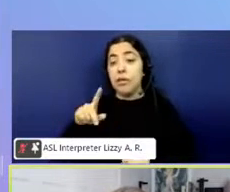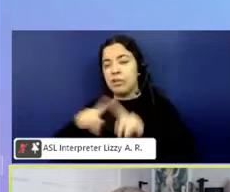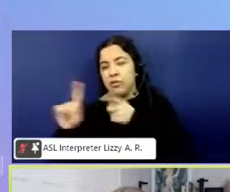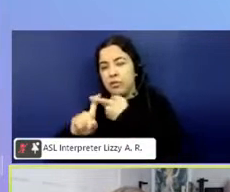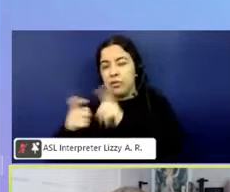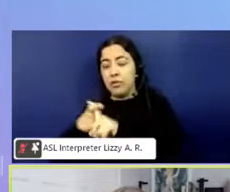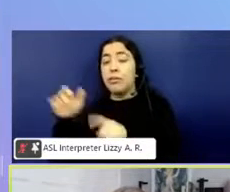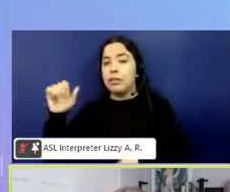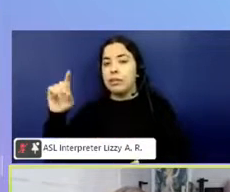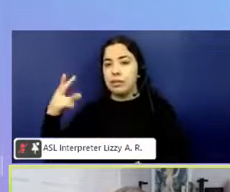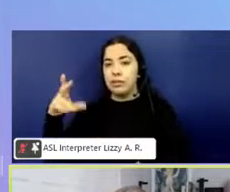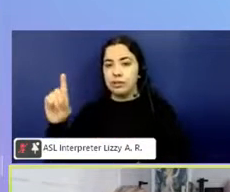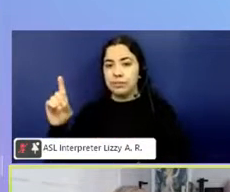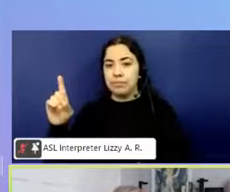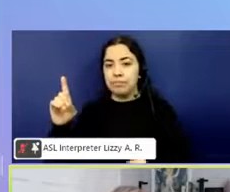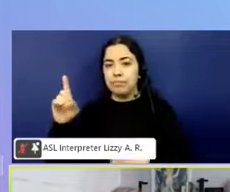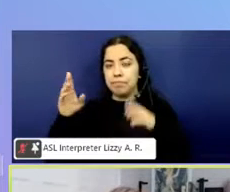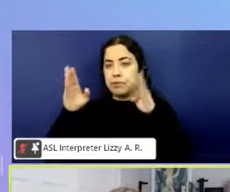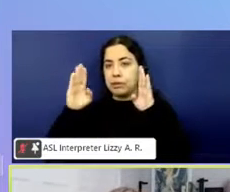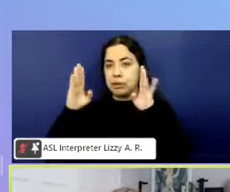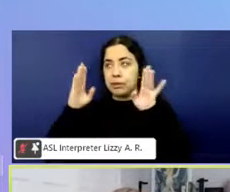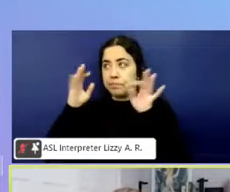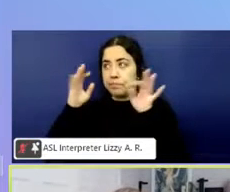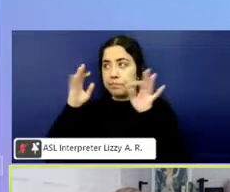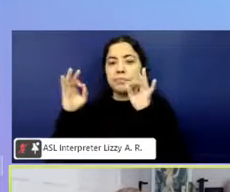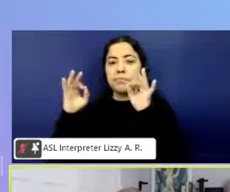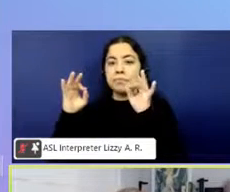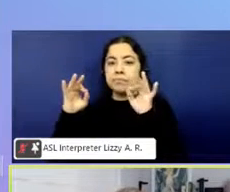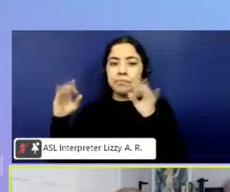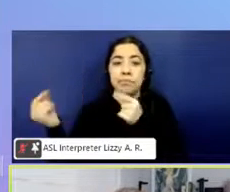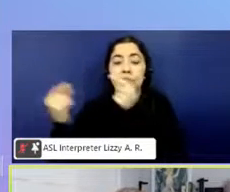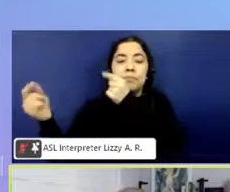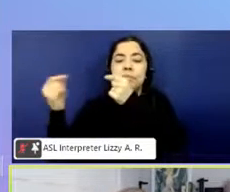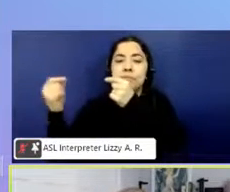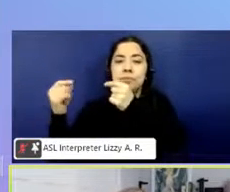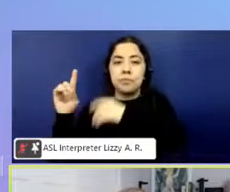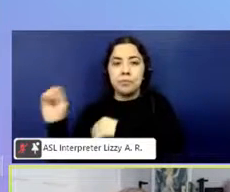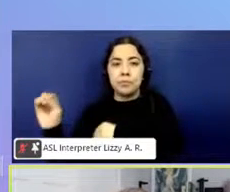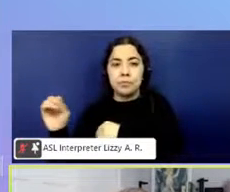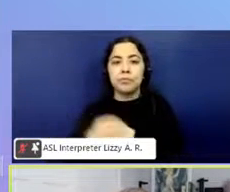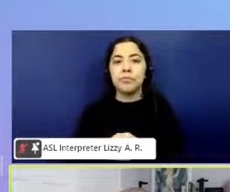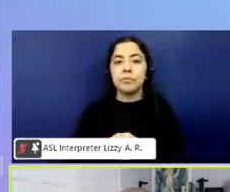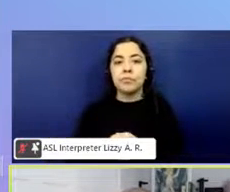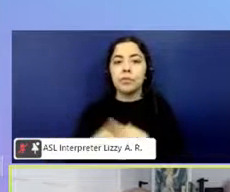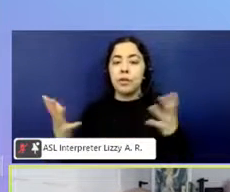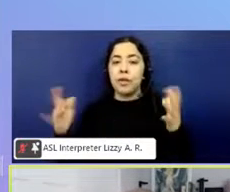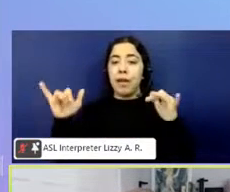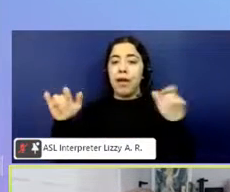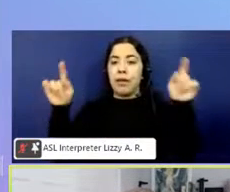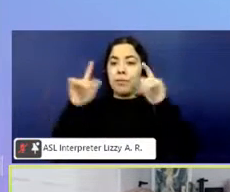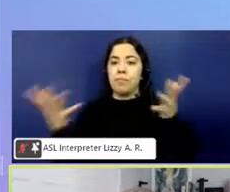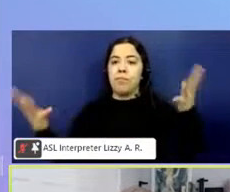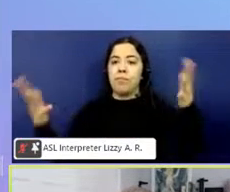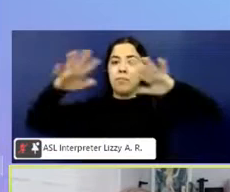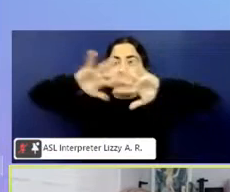disorder a few months ago we were discussing how we both need clear deadlines at work and at school